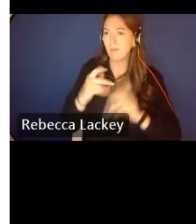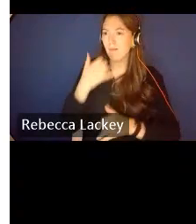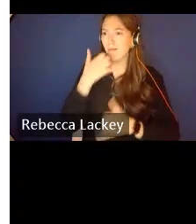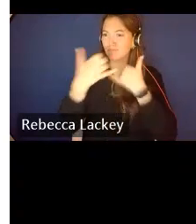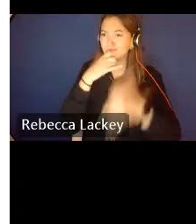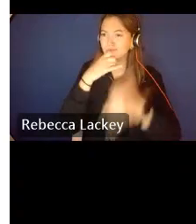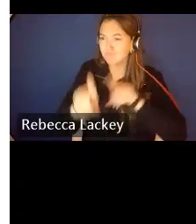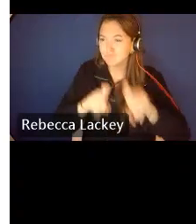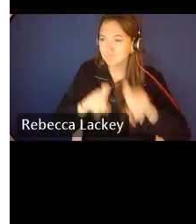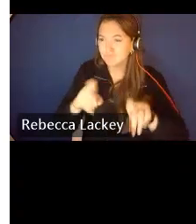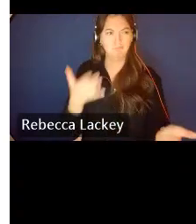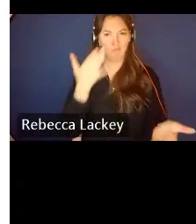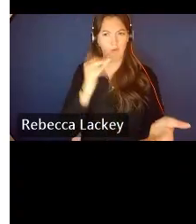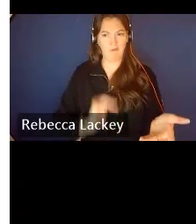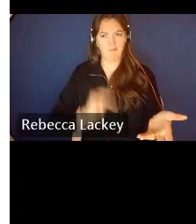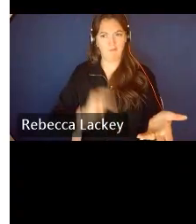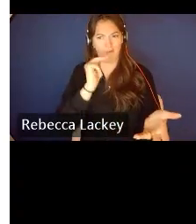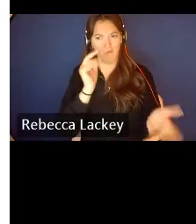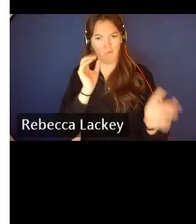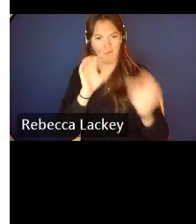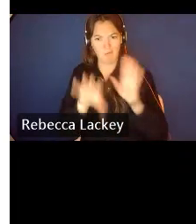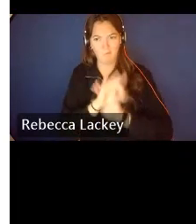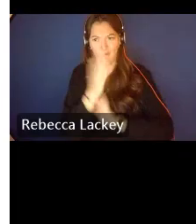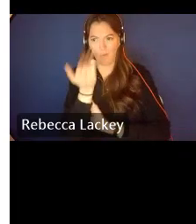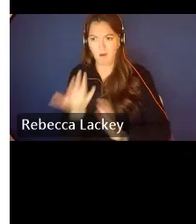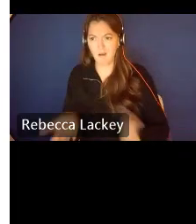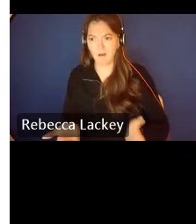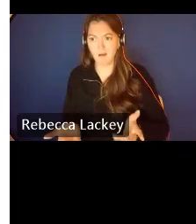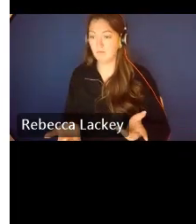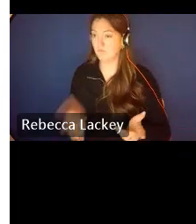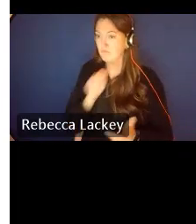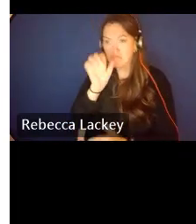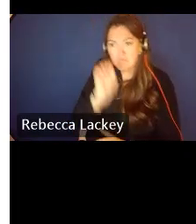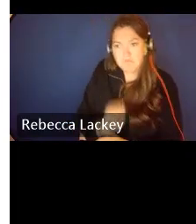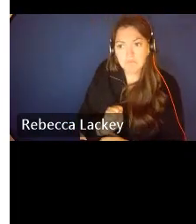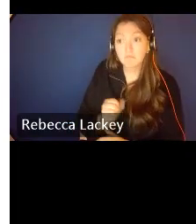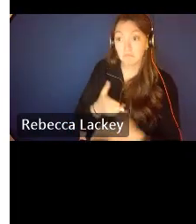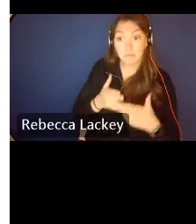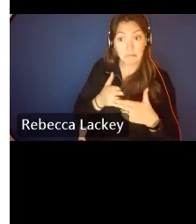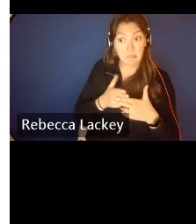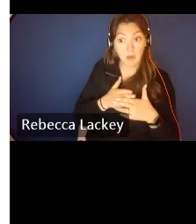including why northbound traffic was selected and whether temporary traffic signals could be